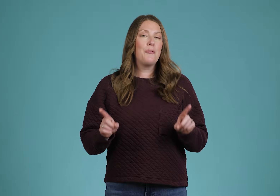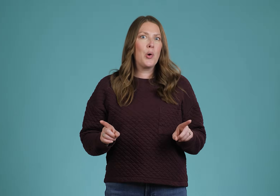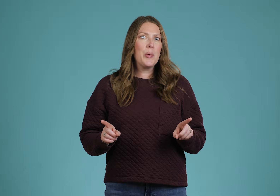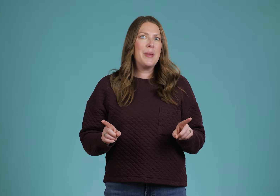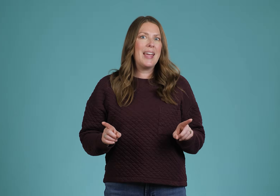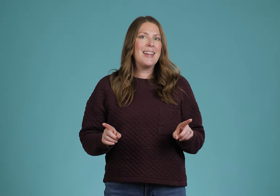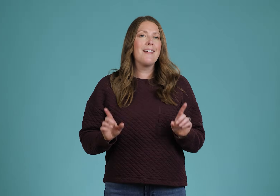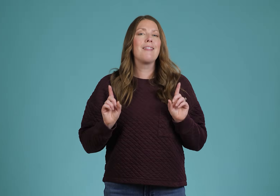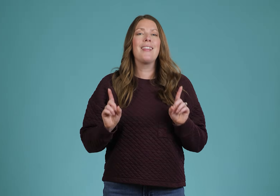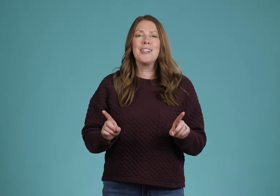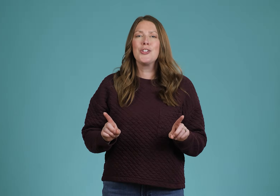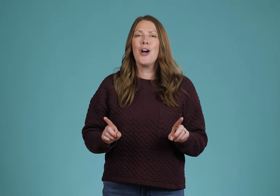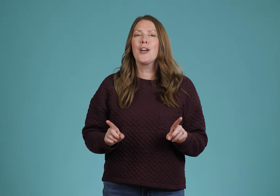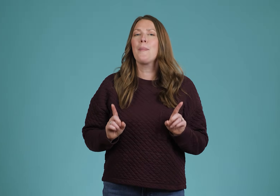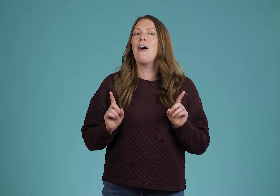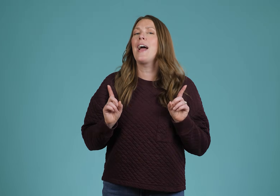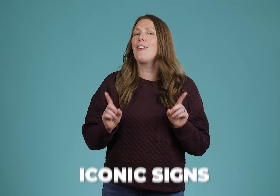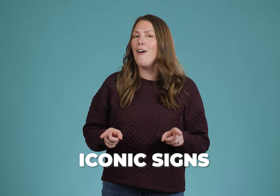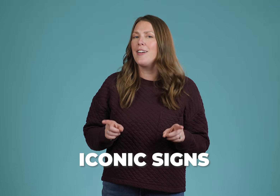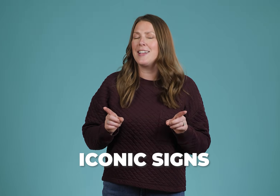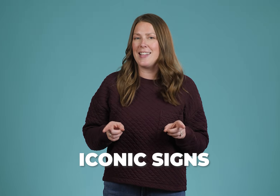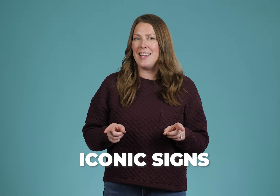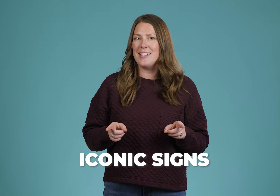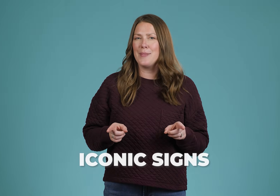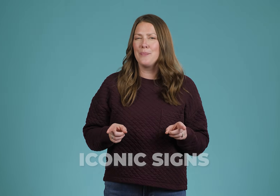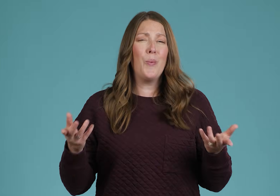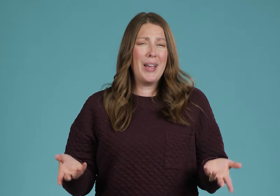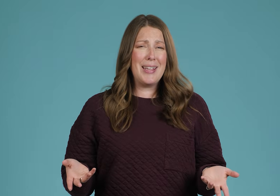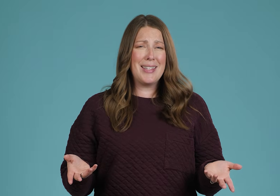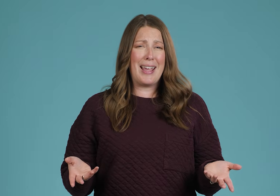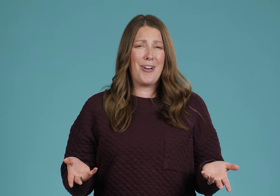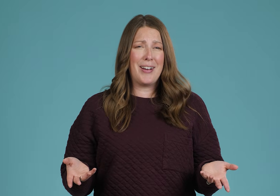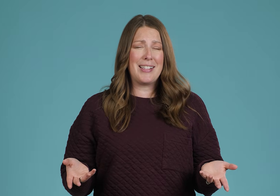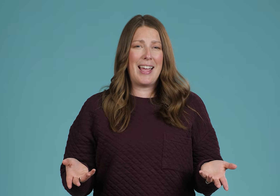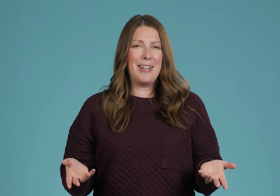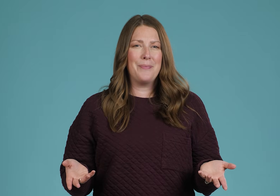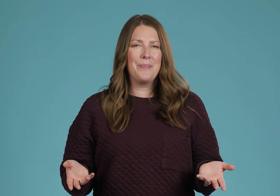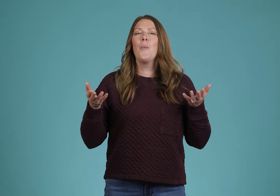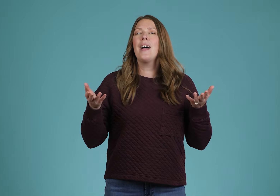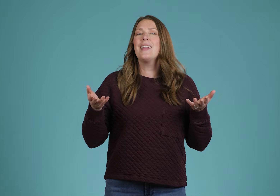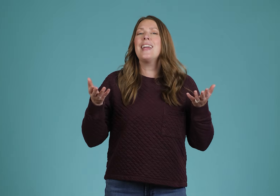Before we begin, let's talk about iconic